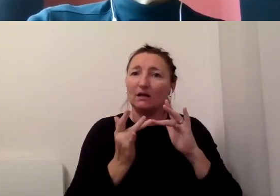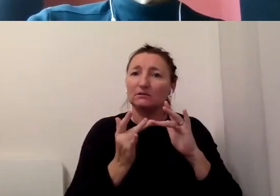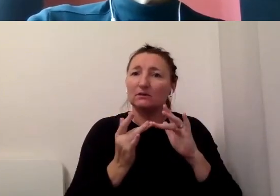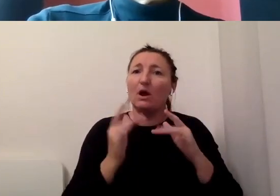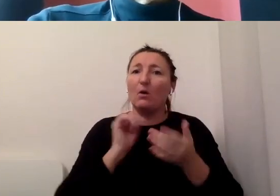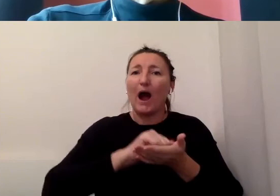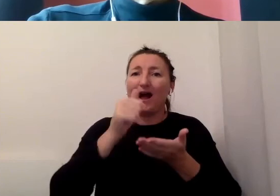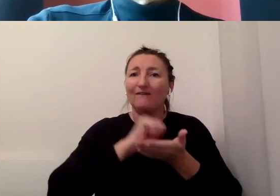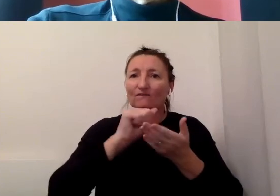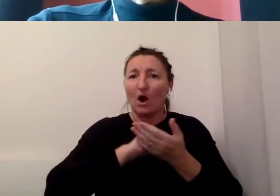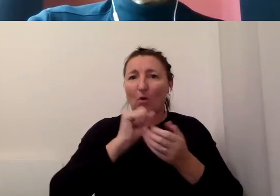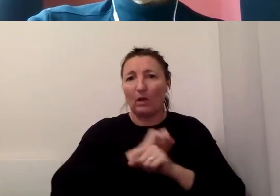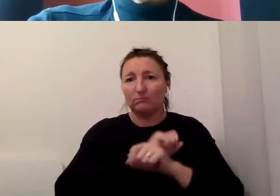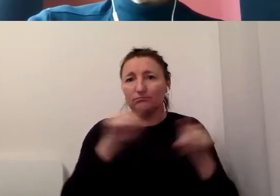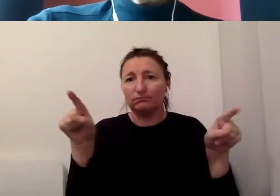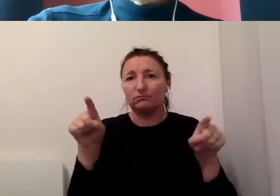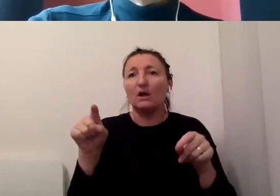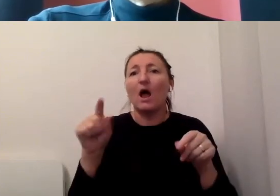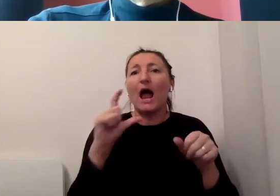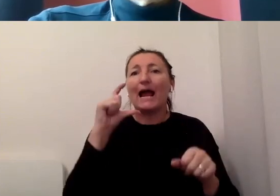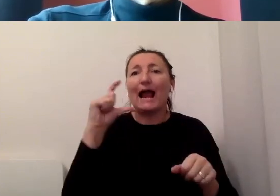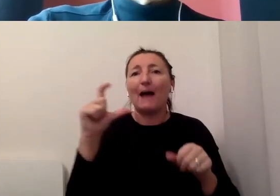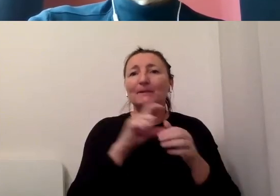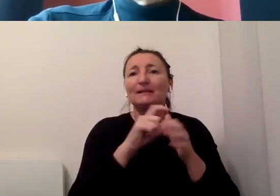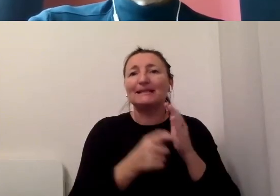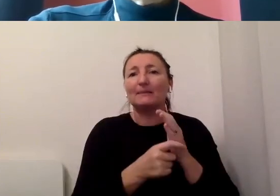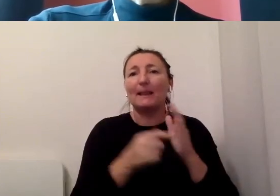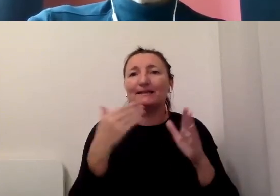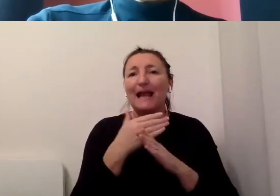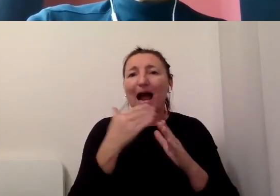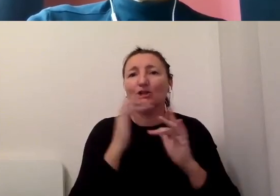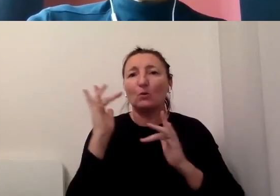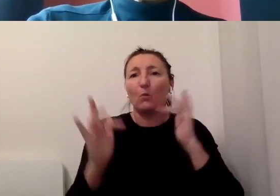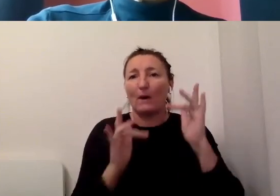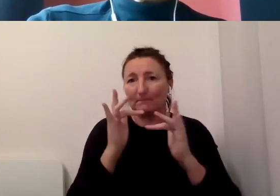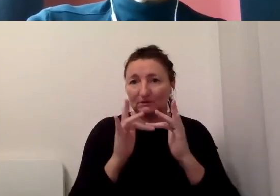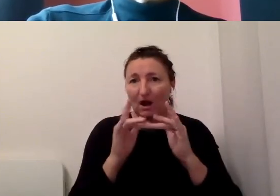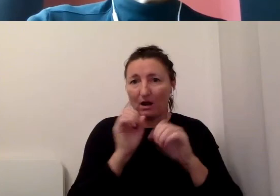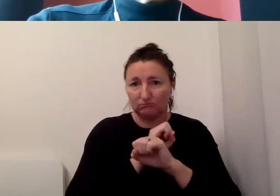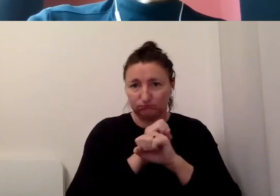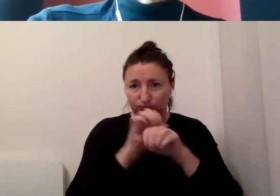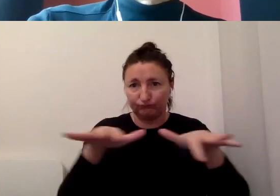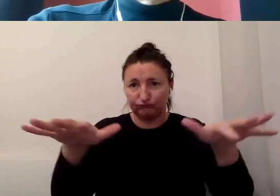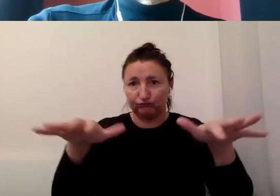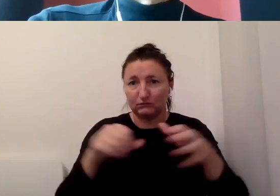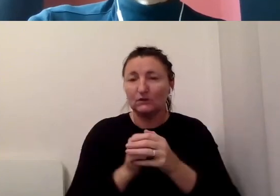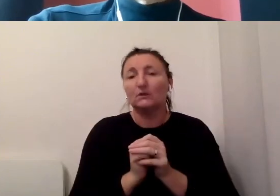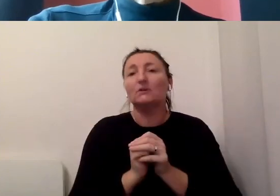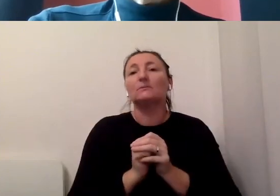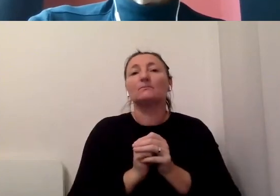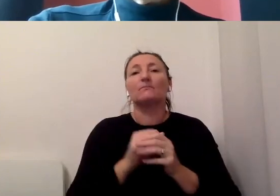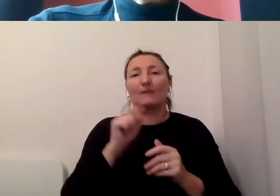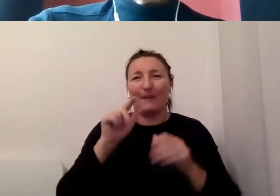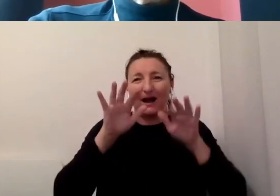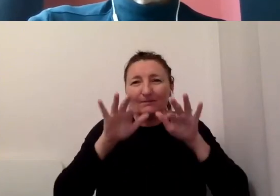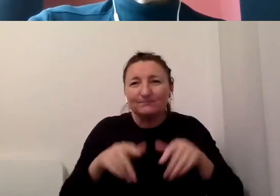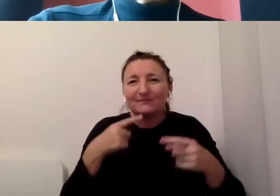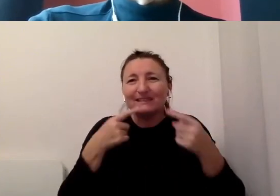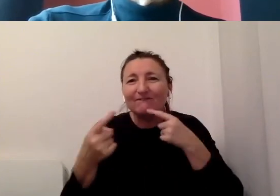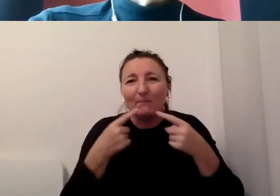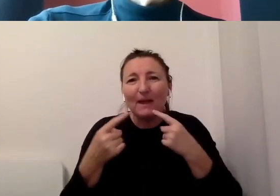on Camden Disability Action website very soon. And we will explain there who you need to email,